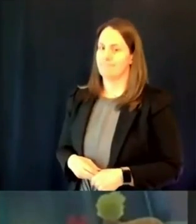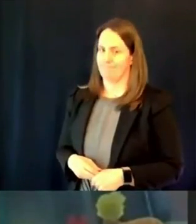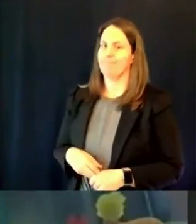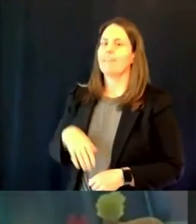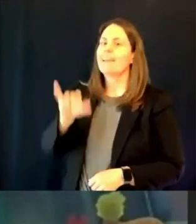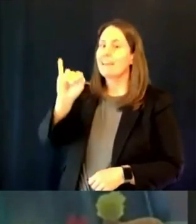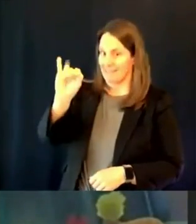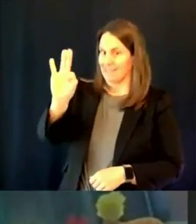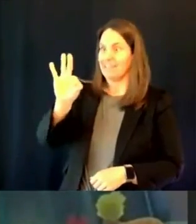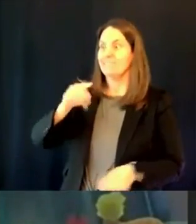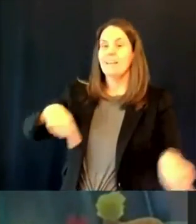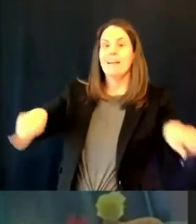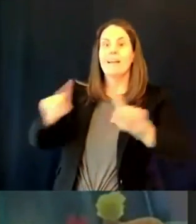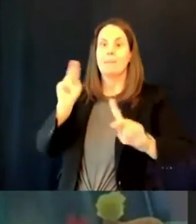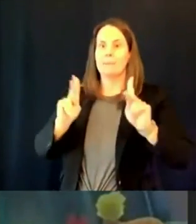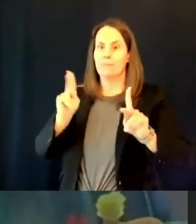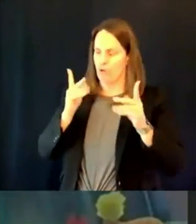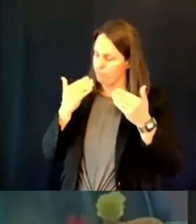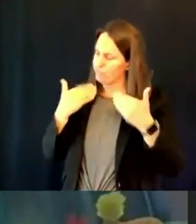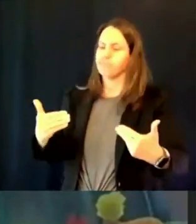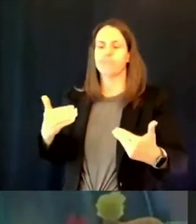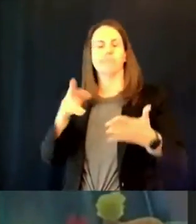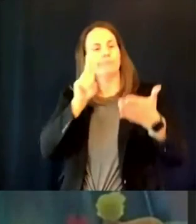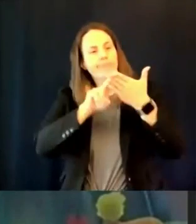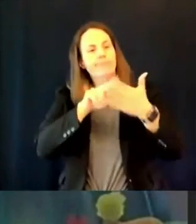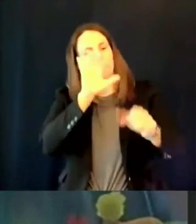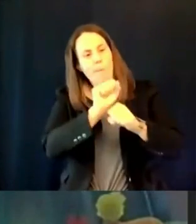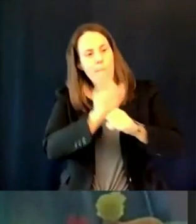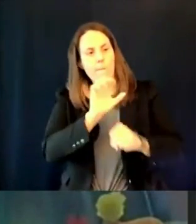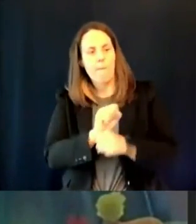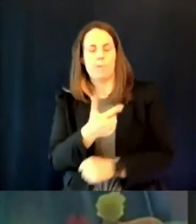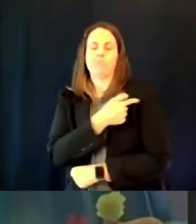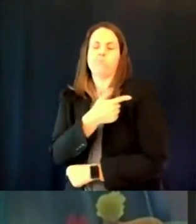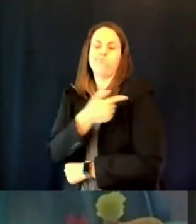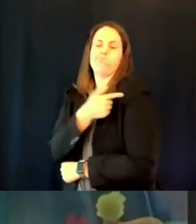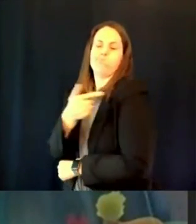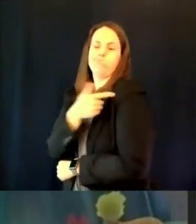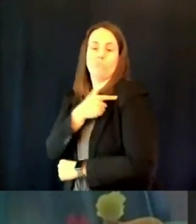SMALL DECREASE IN THE NUMBER OF PEOPLE GETTING VACCINATED.